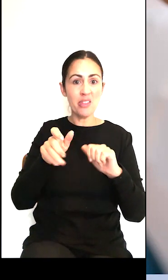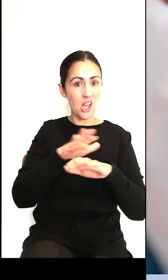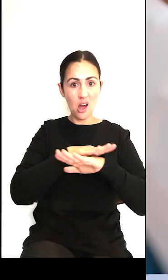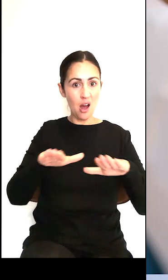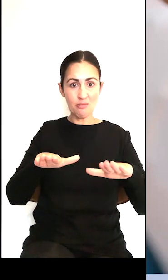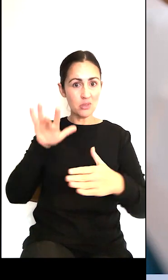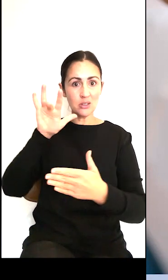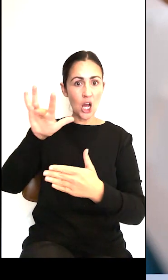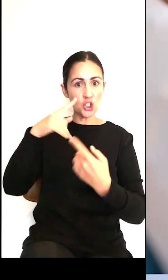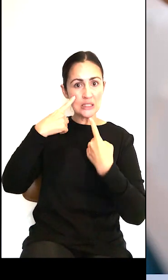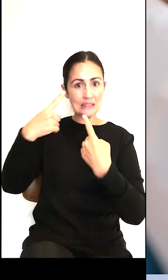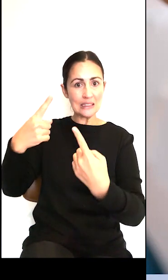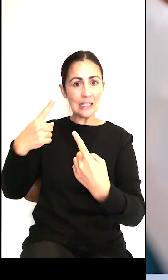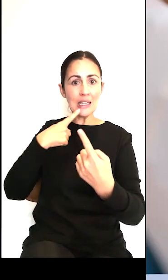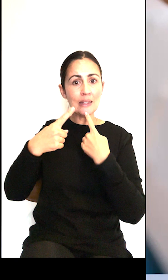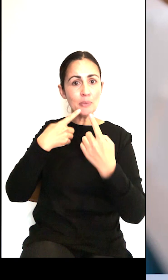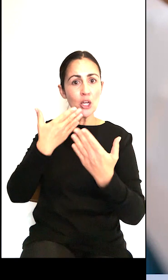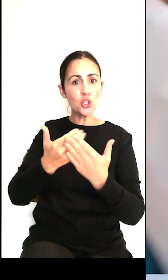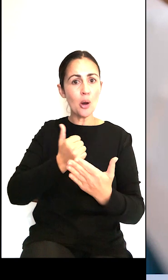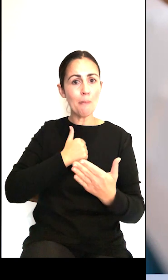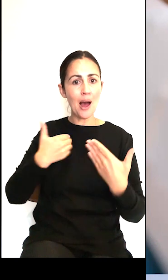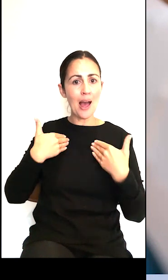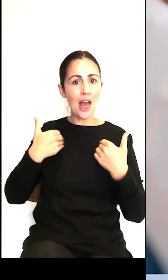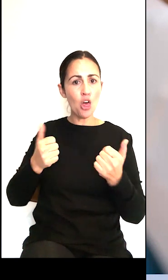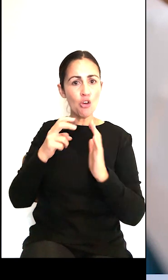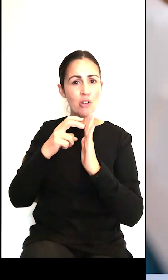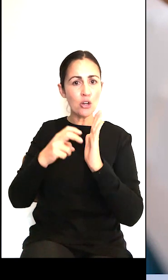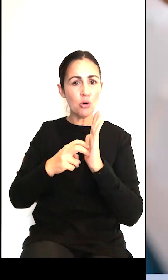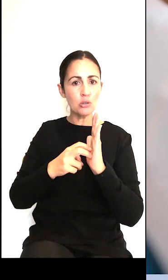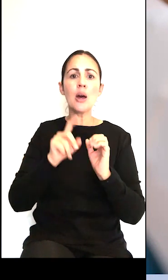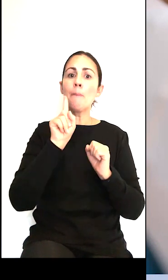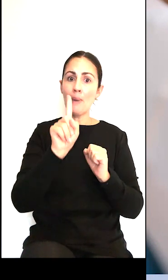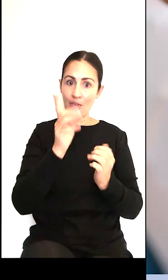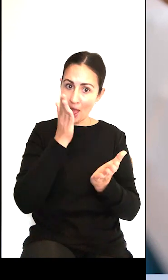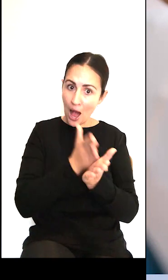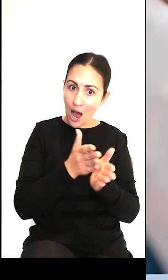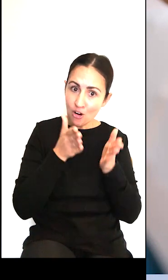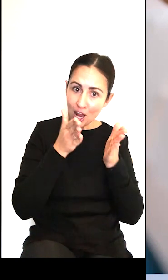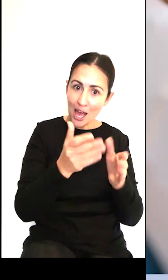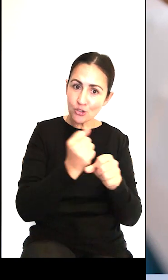but they might at the same time be a substitute decision maker, but that's nothing to do with the My Health Record.